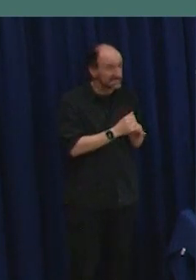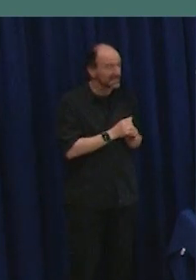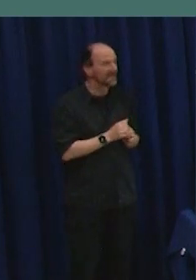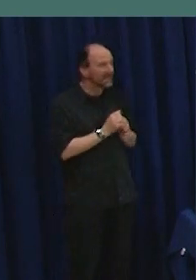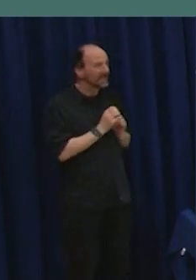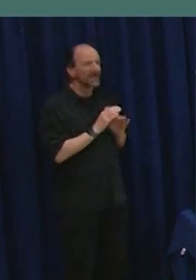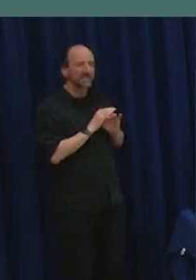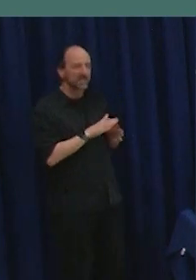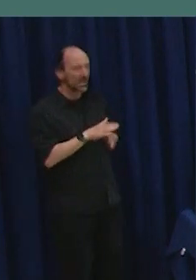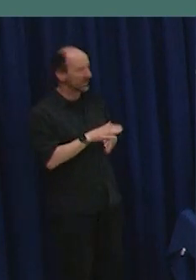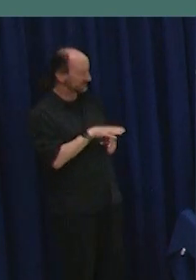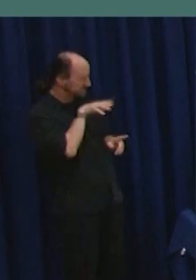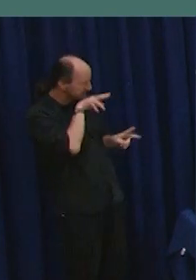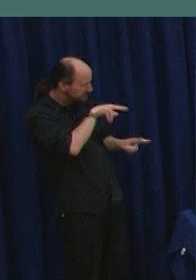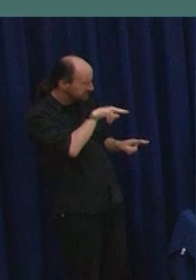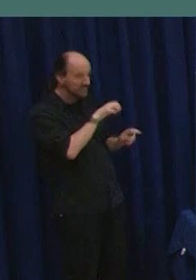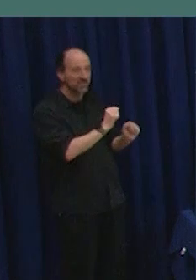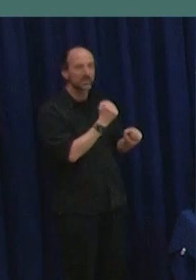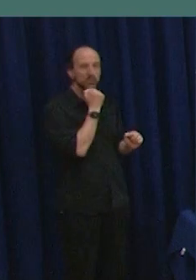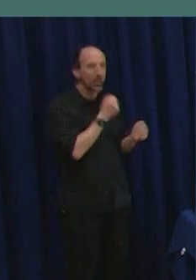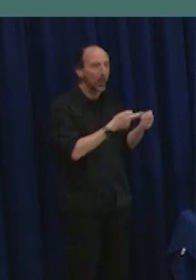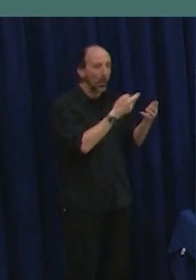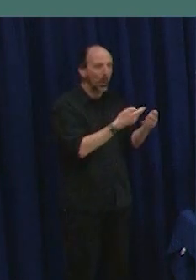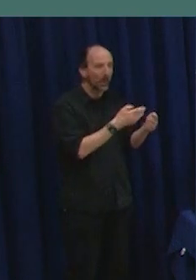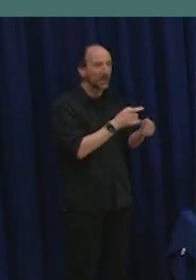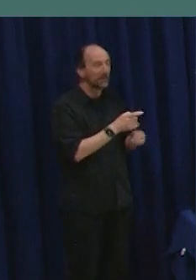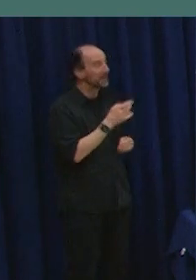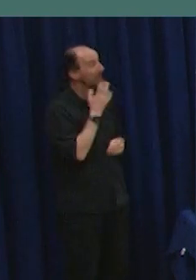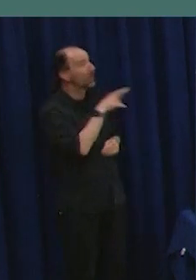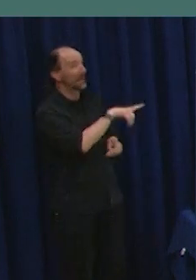is the score on the test, but what's the person like when they do it, are they sitting still,